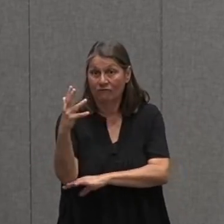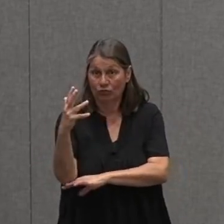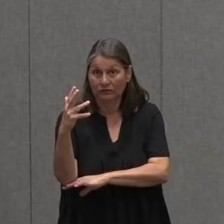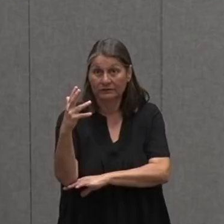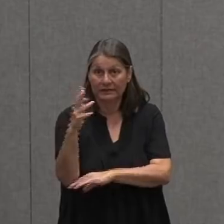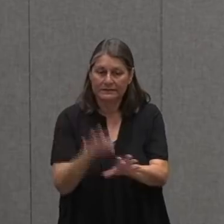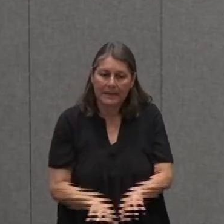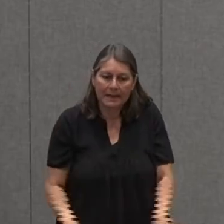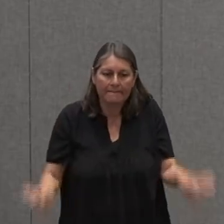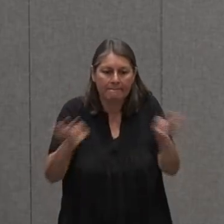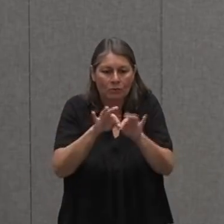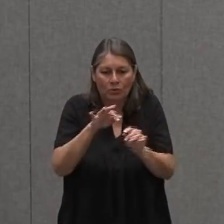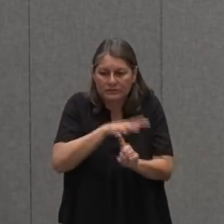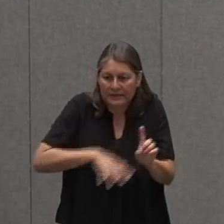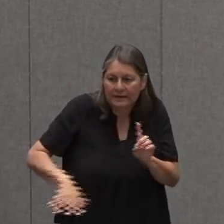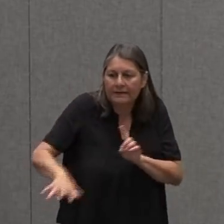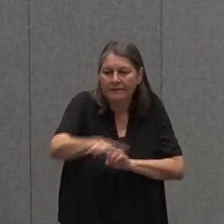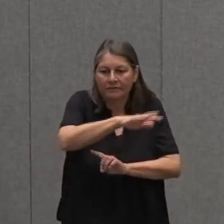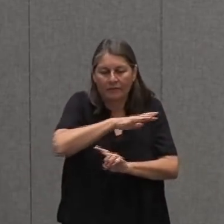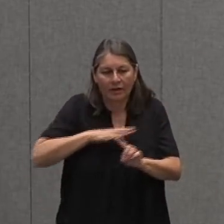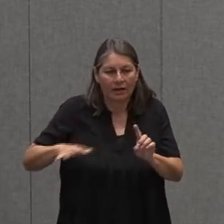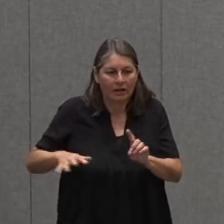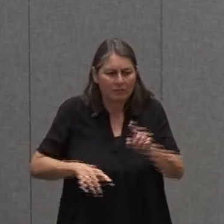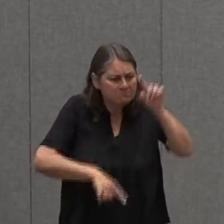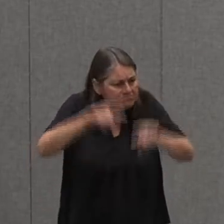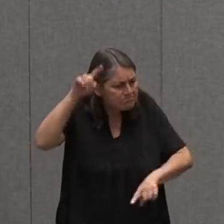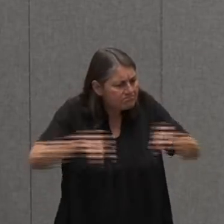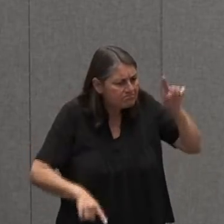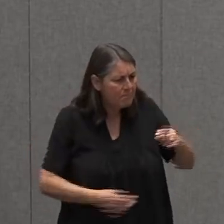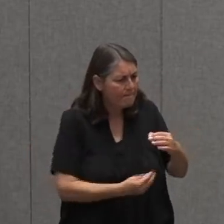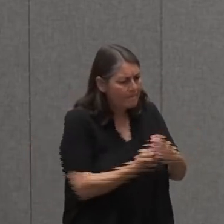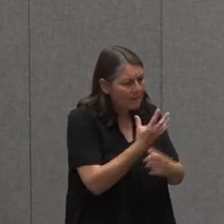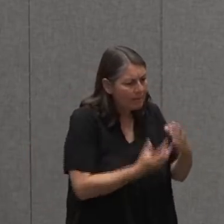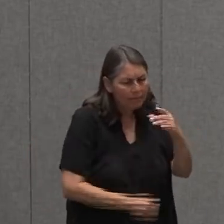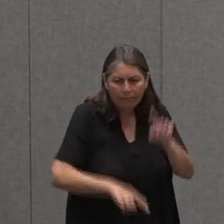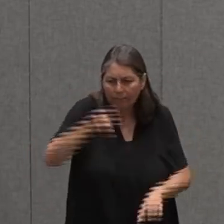"full of diverse plants and animals.